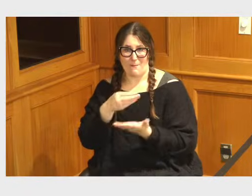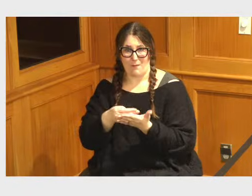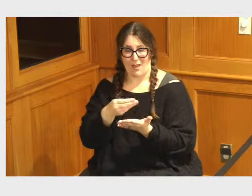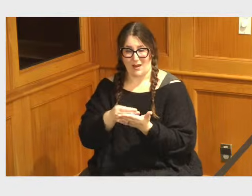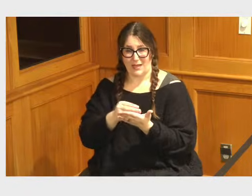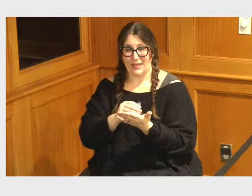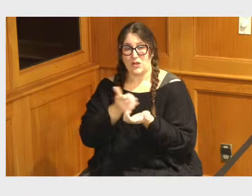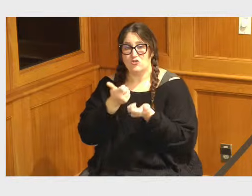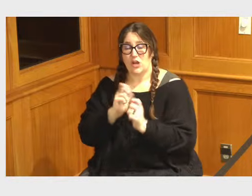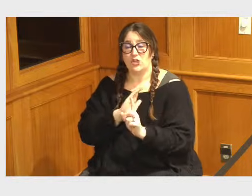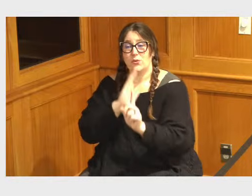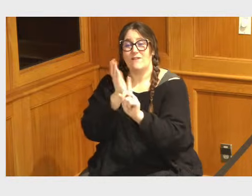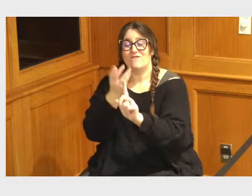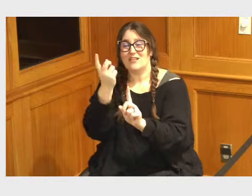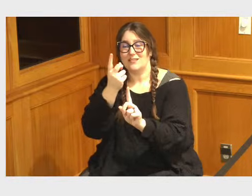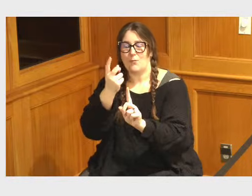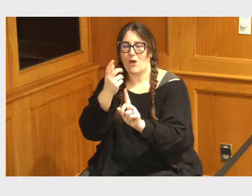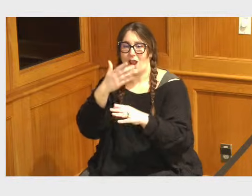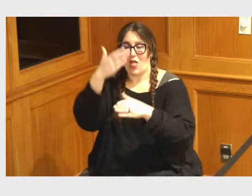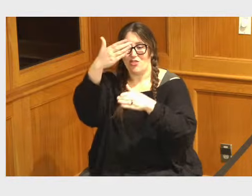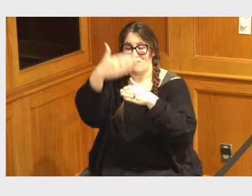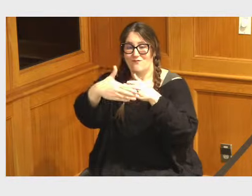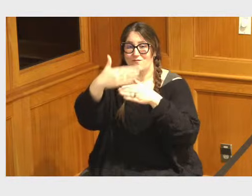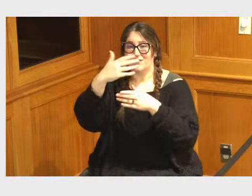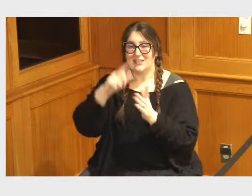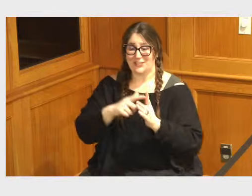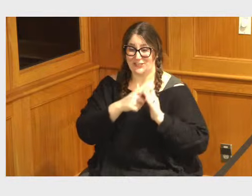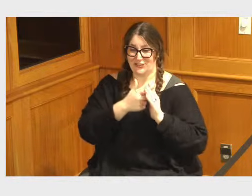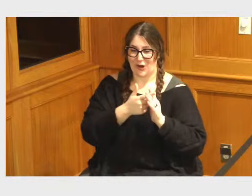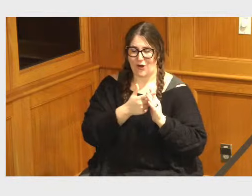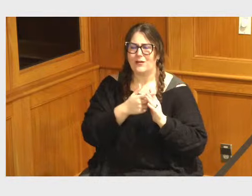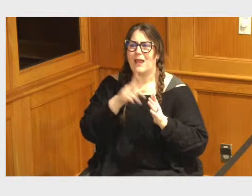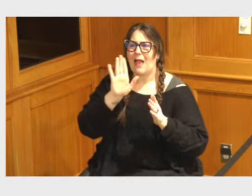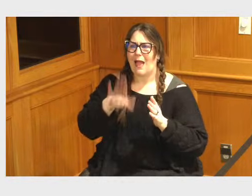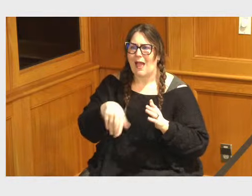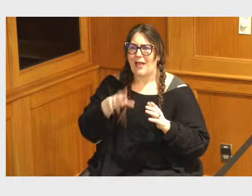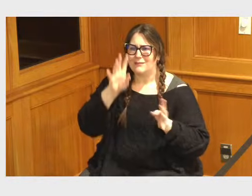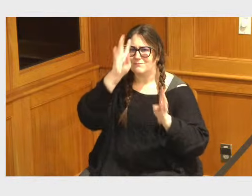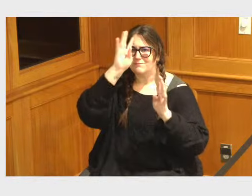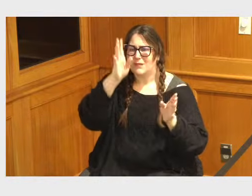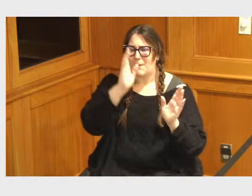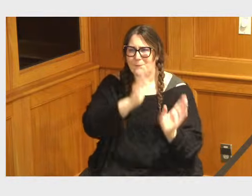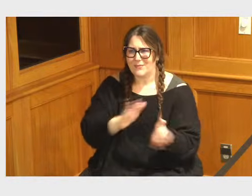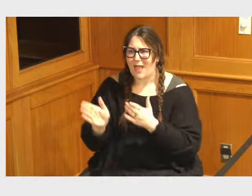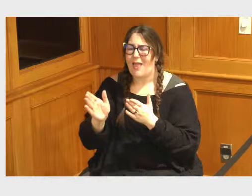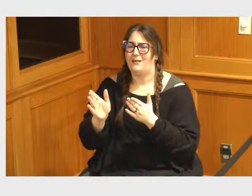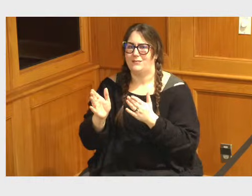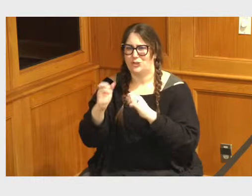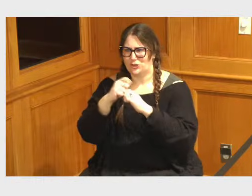at the front end. Let's come up with a plan. Let's figure out this structure. And in some instances,